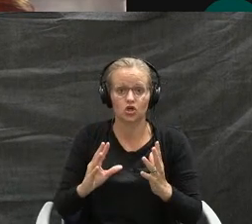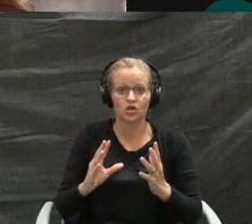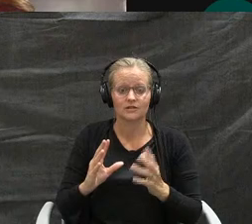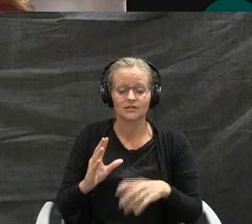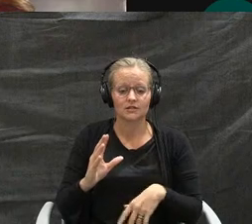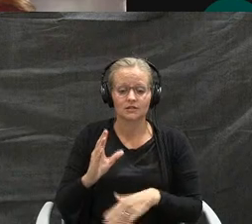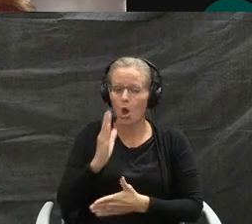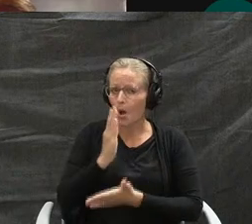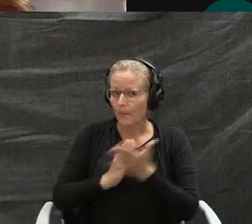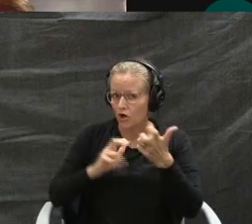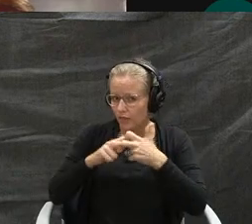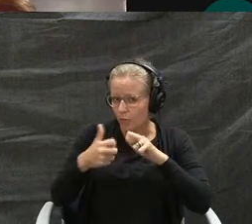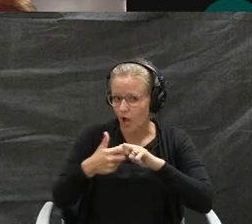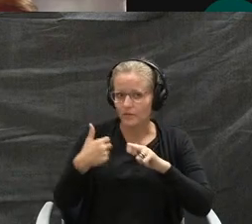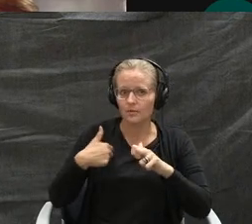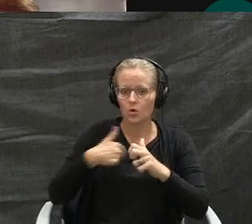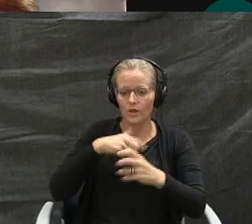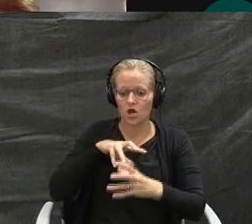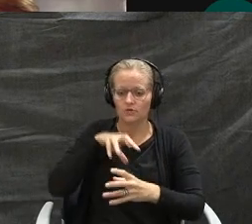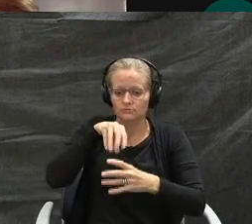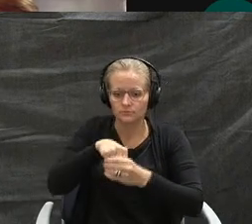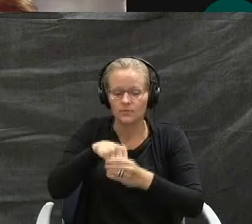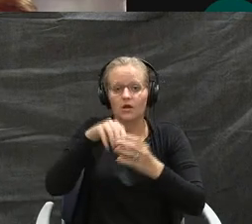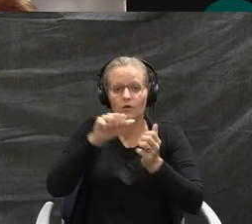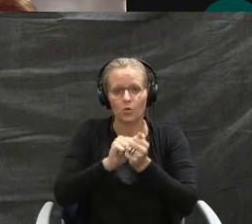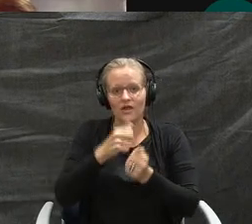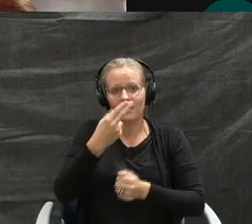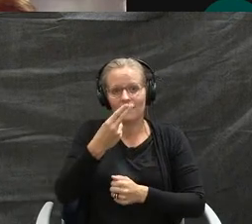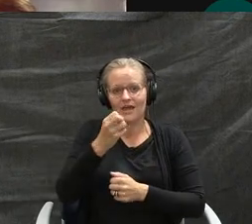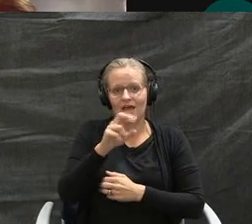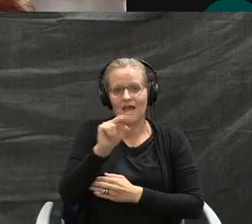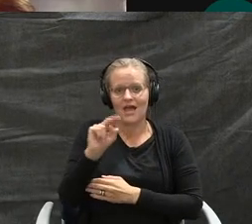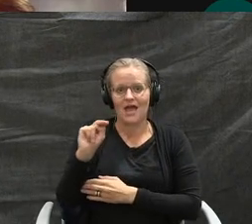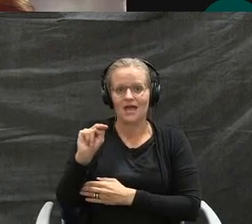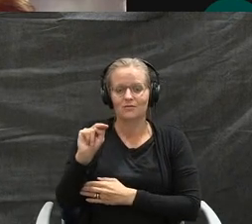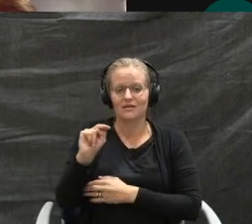inmate covid cases there in the two rings, and so part of it.